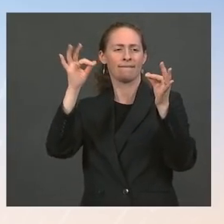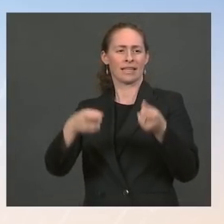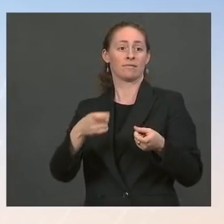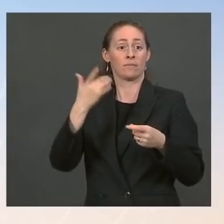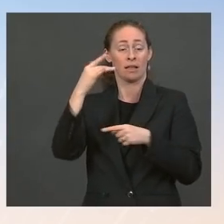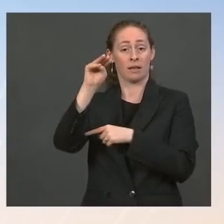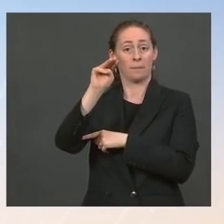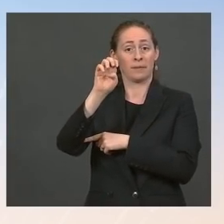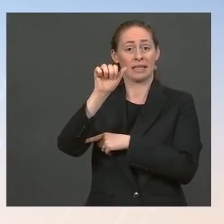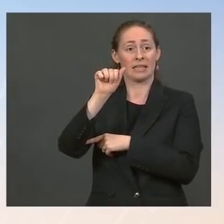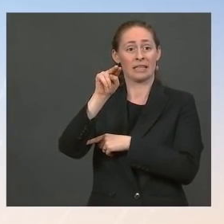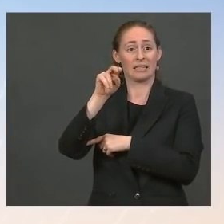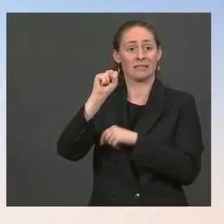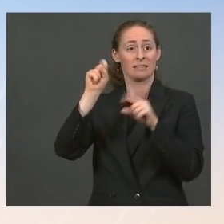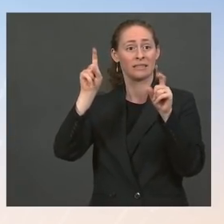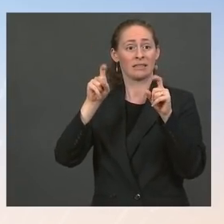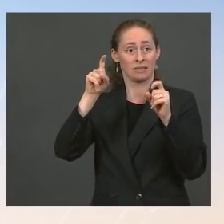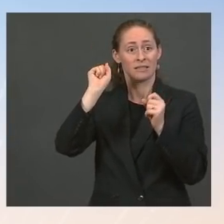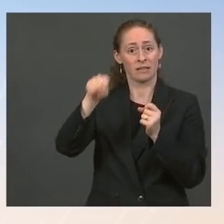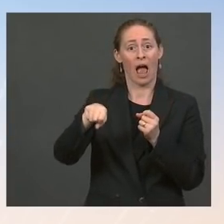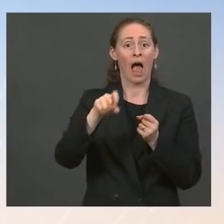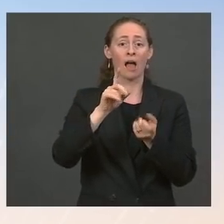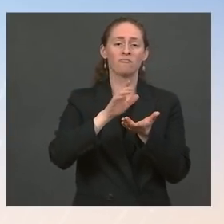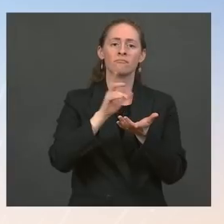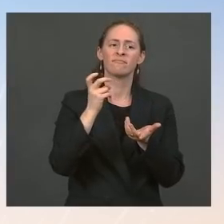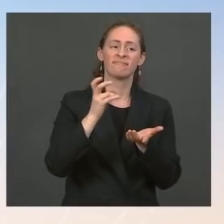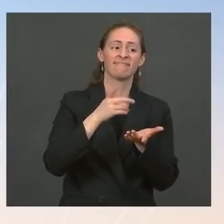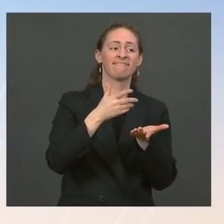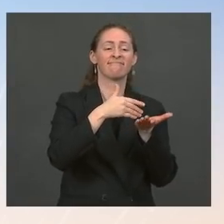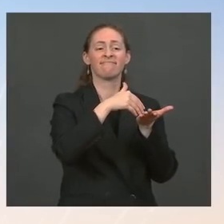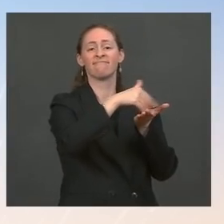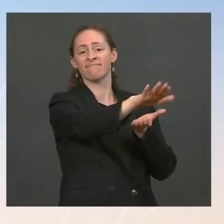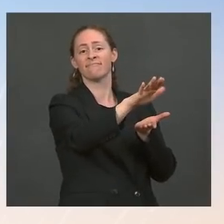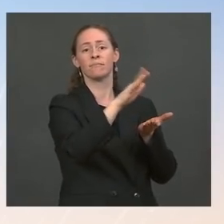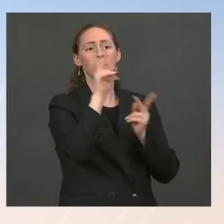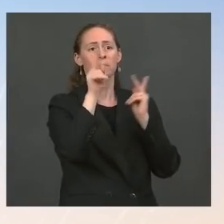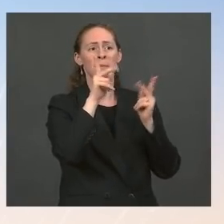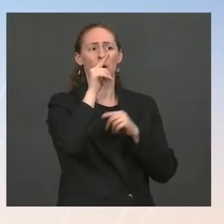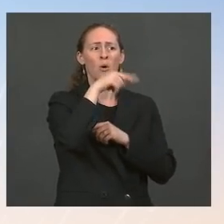people who really need help and really not allow the changes